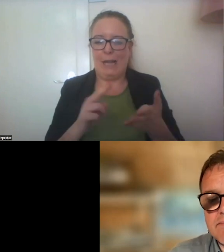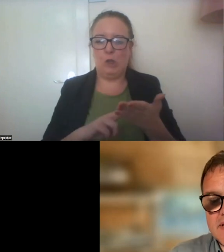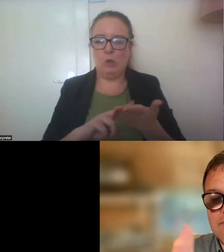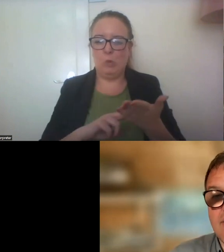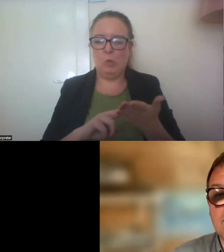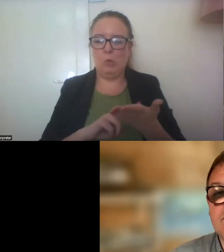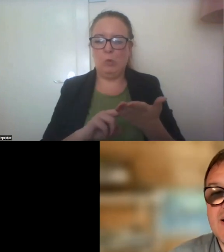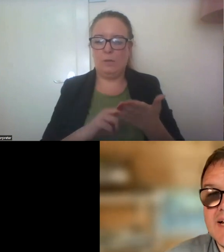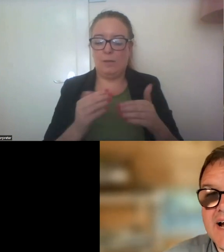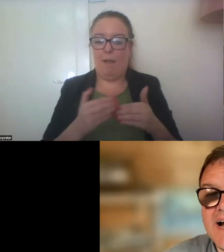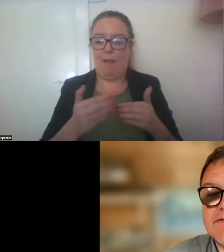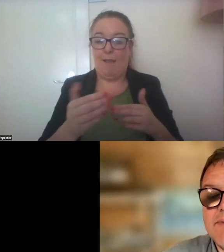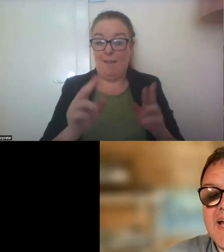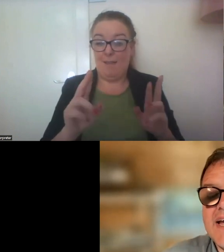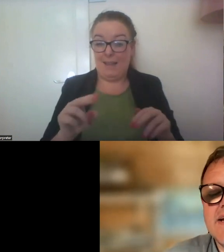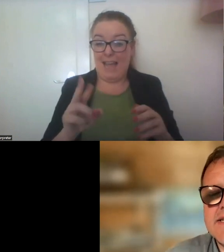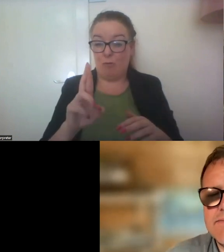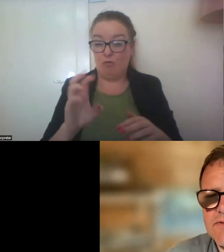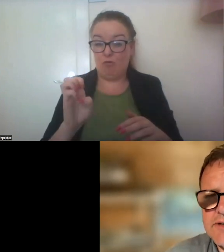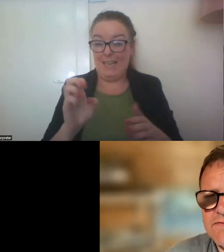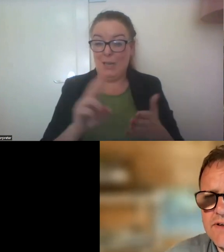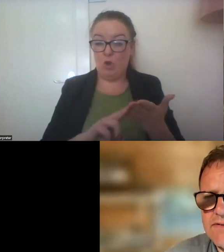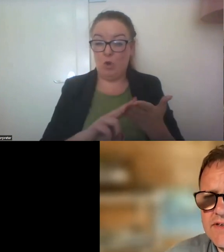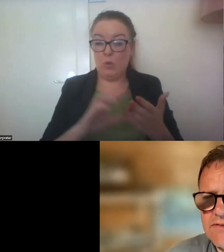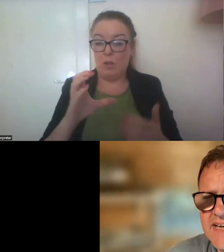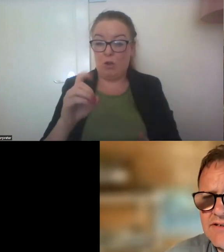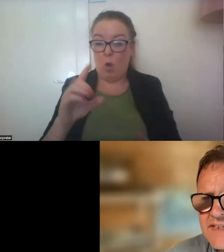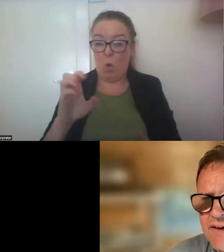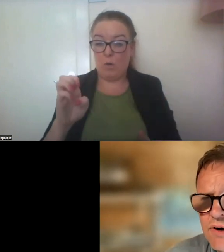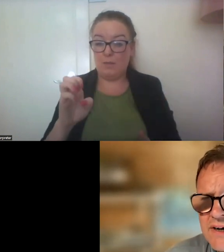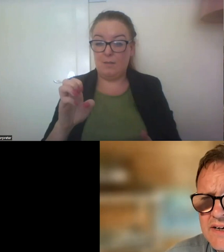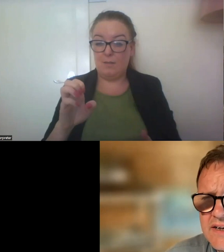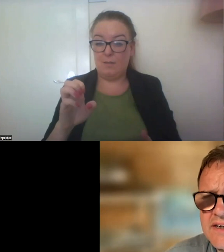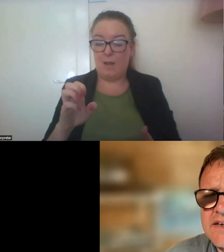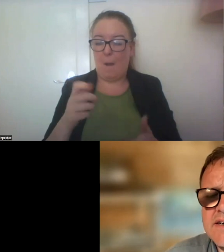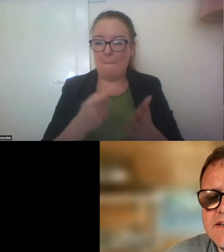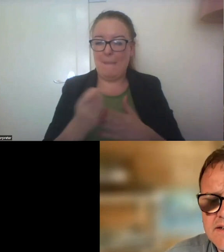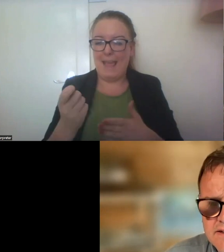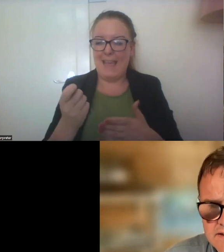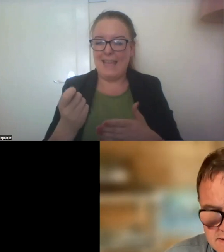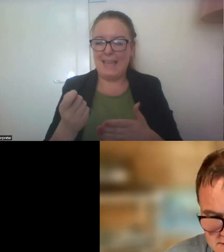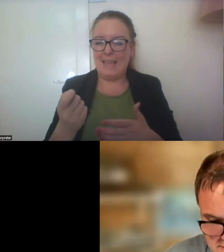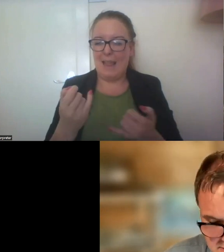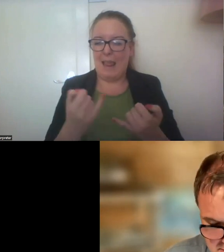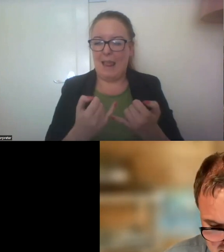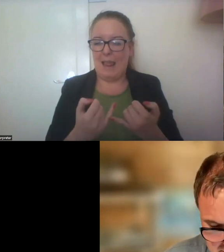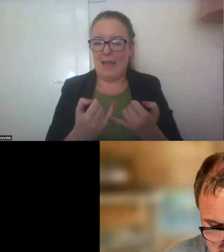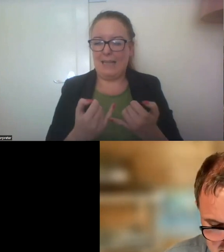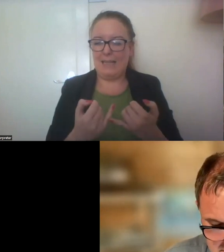but they probably have to pay a subscription for those codes. How does that work? Yeah, so generally it's software as a service.